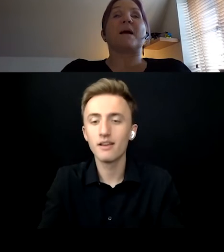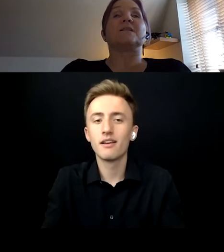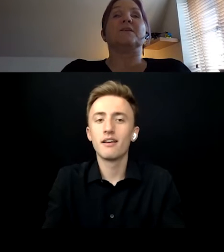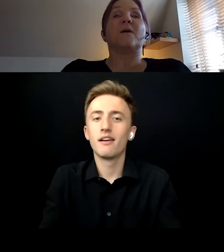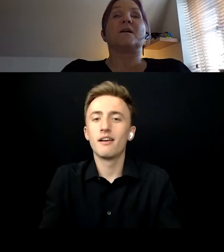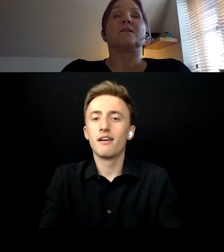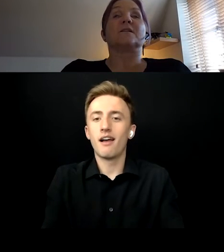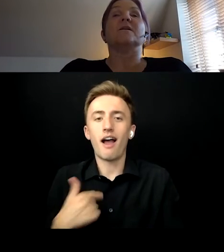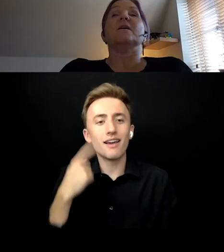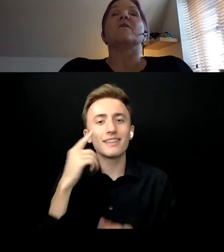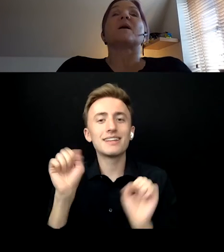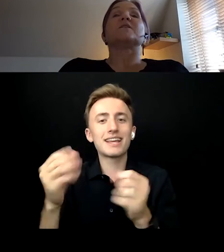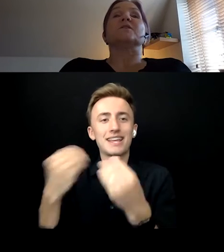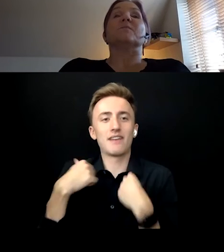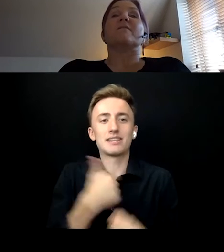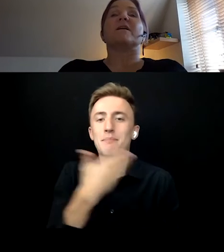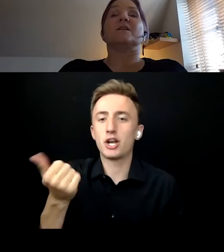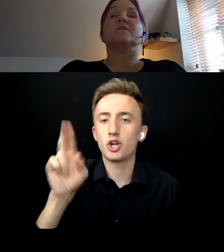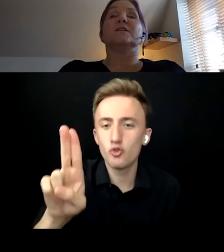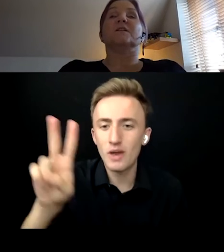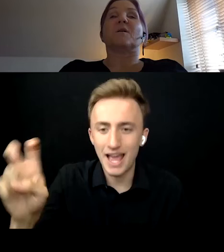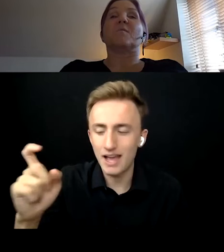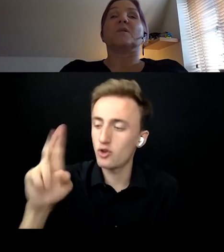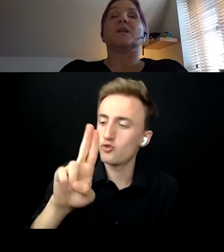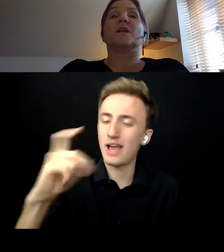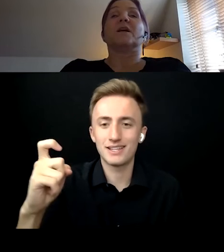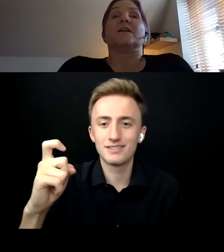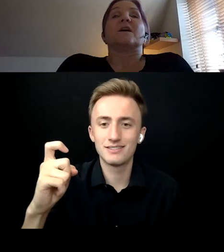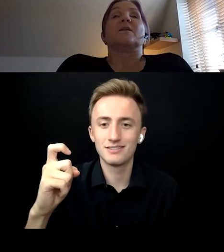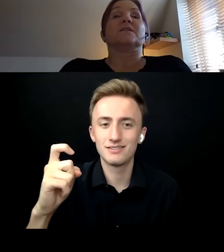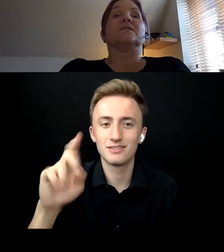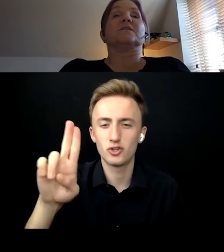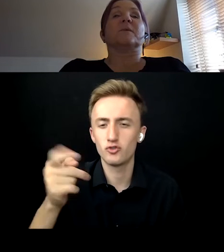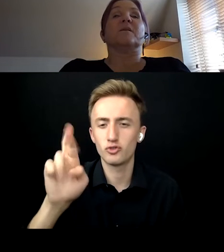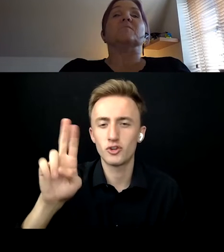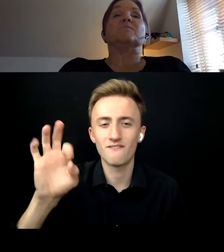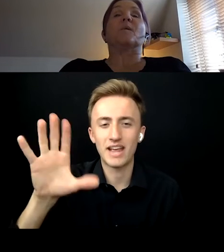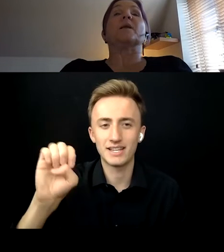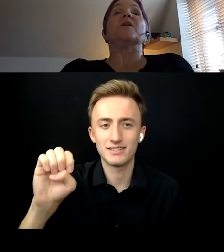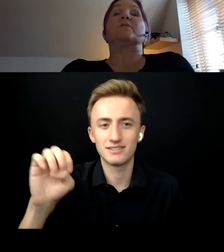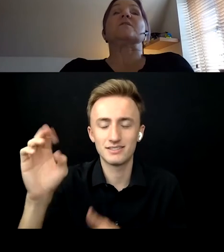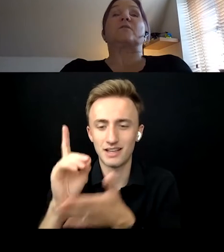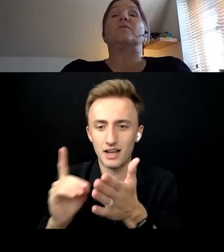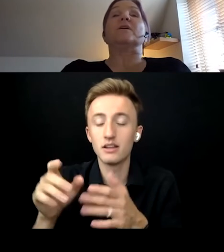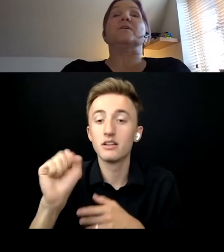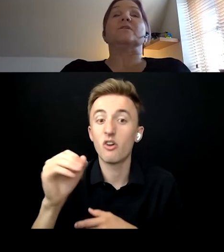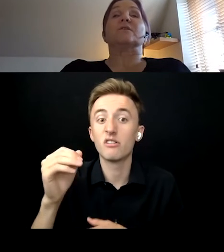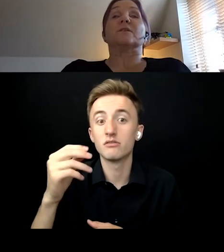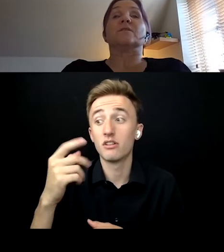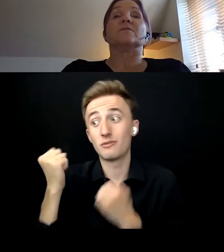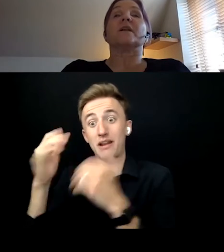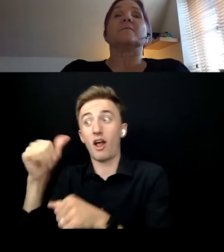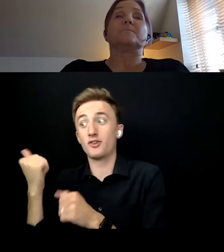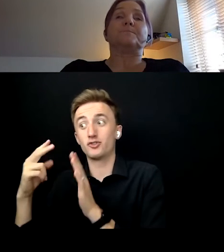better you ask. All going back to my fake news example, this is how it sounds to me right now.